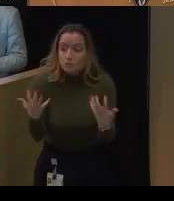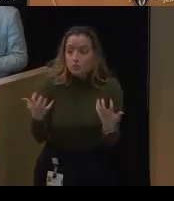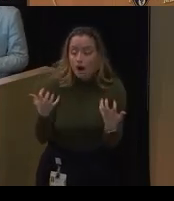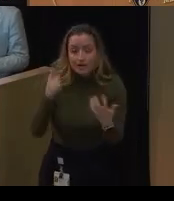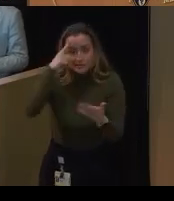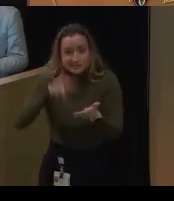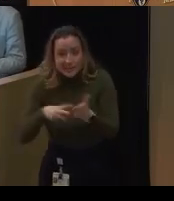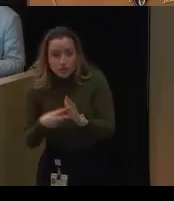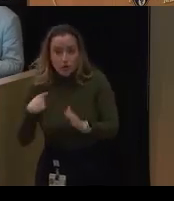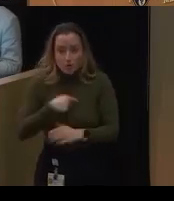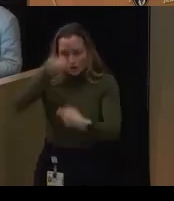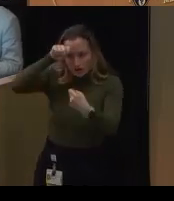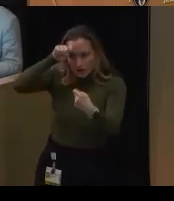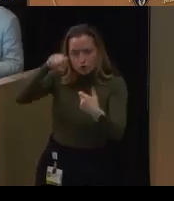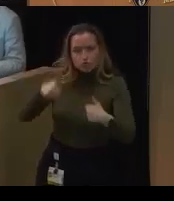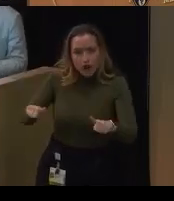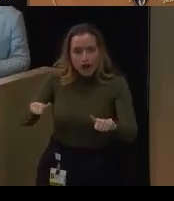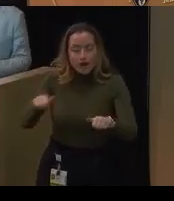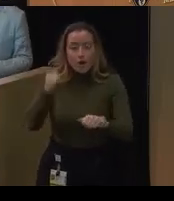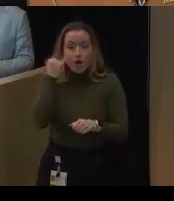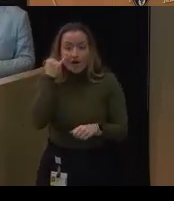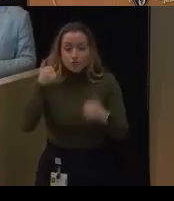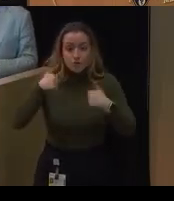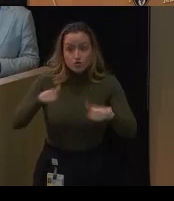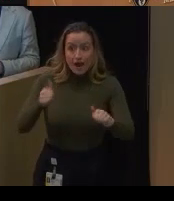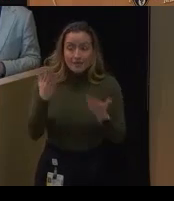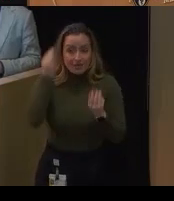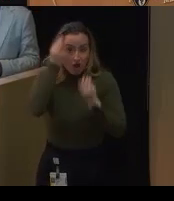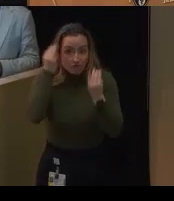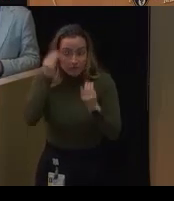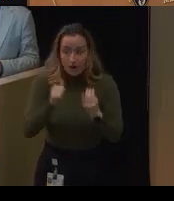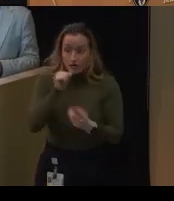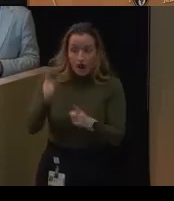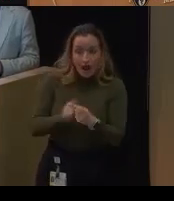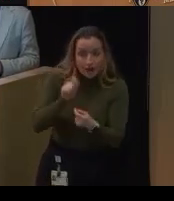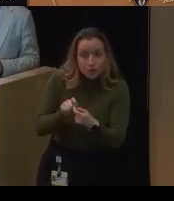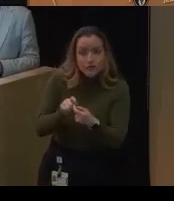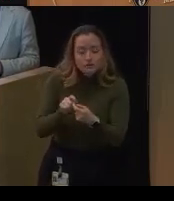wishes and our ability to do so thoughtfully and accurately plays a critical role in how effective